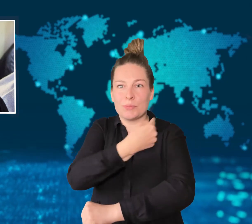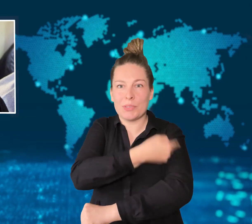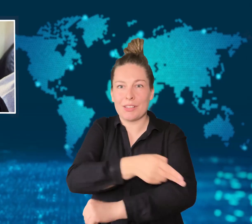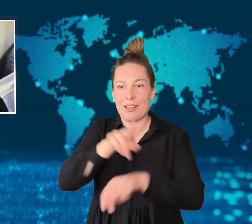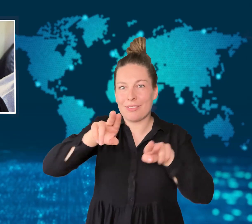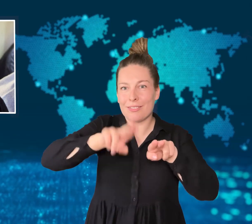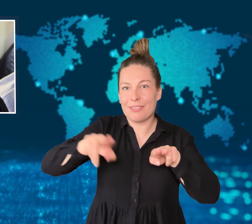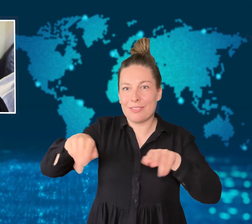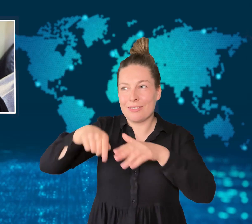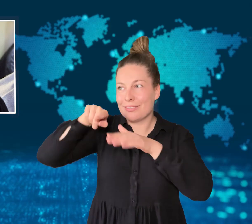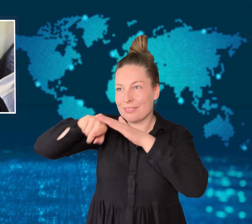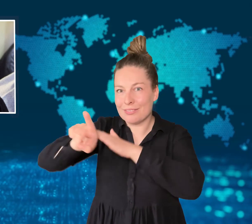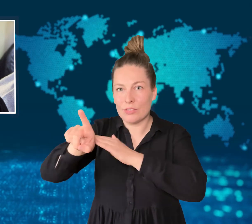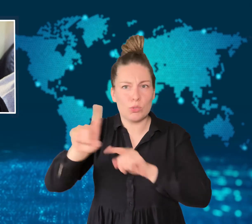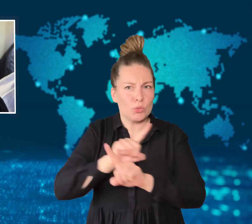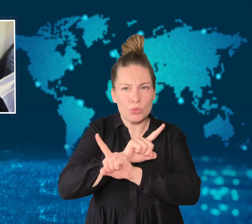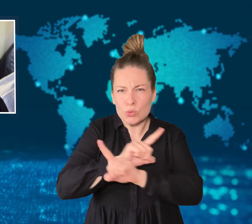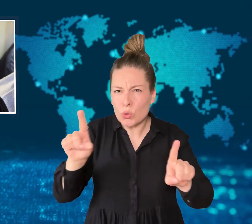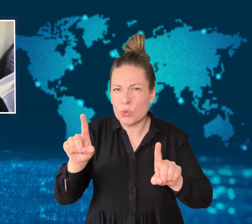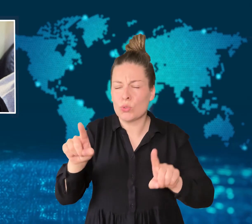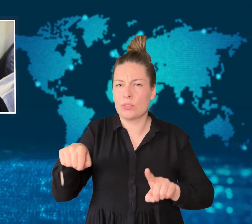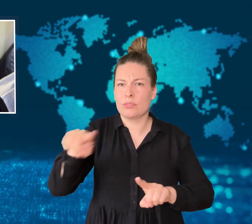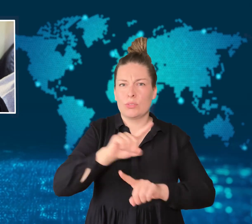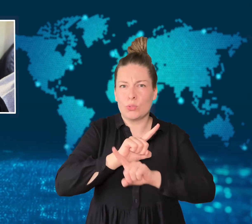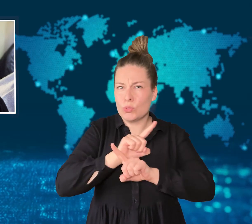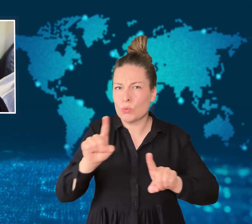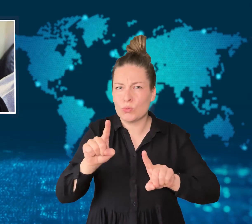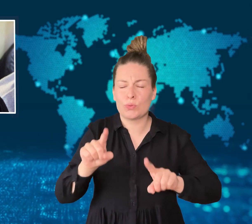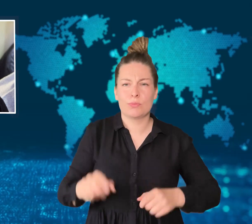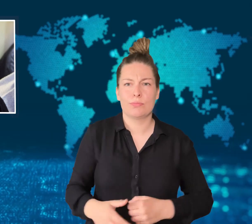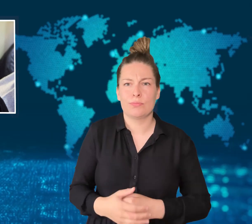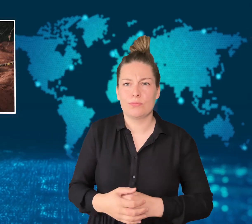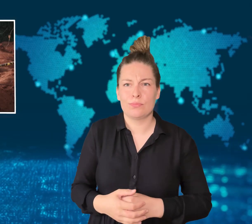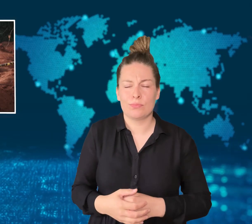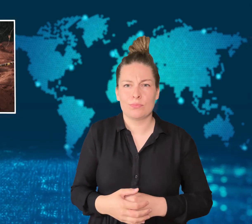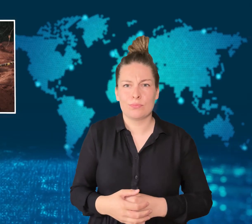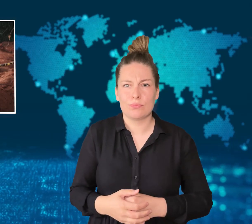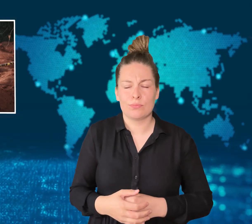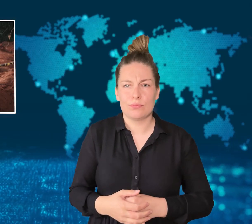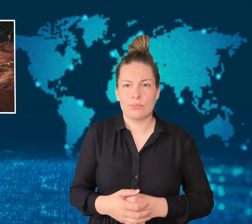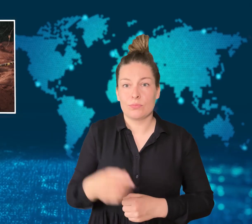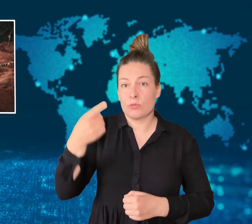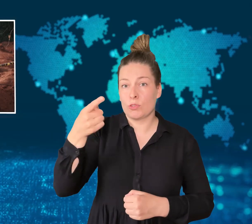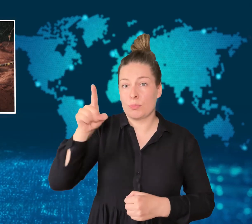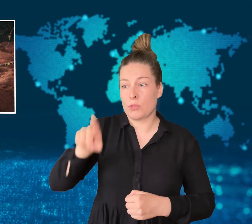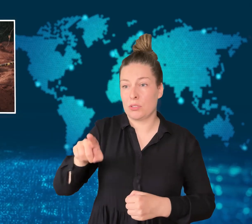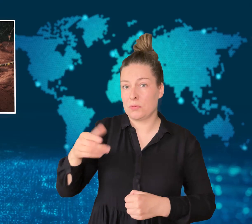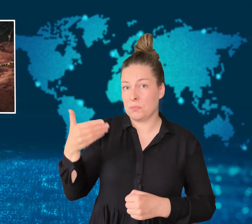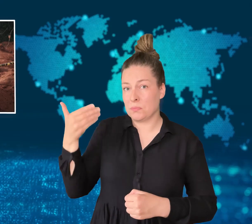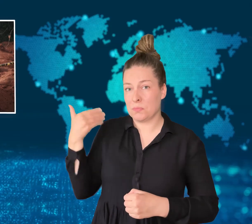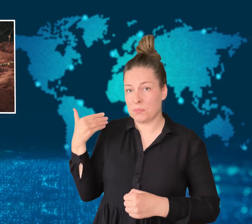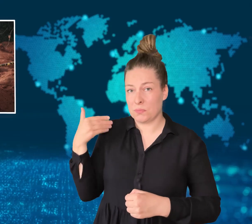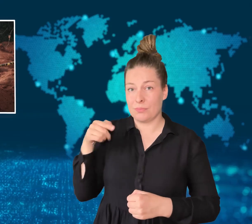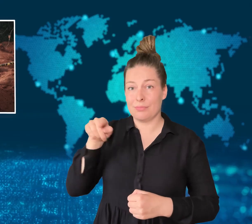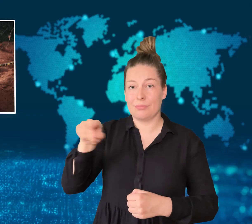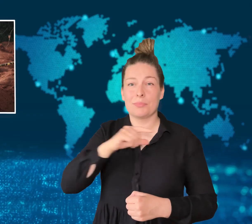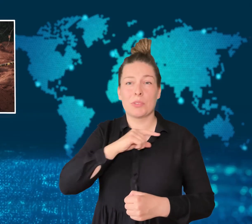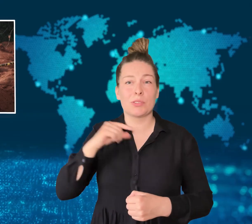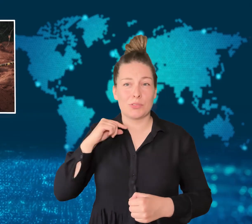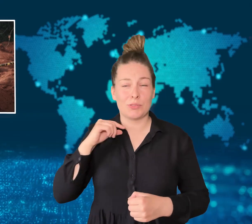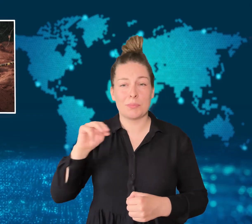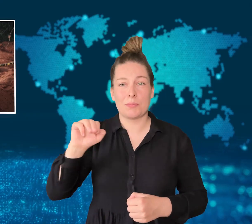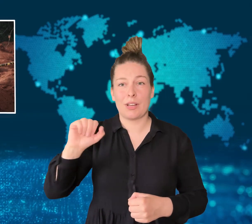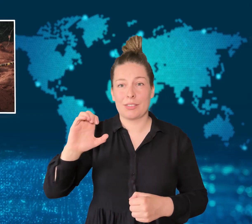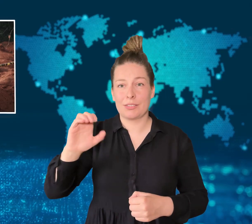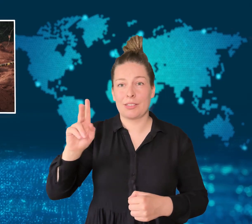from seeking medical attention during pregnancy and childbirth.